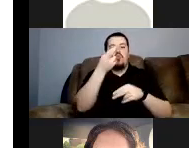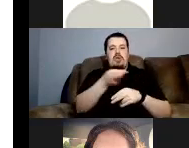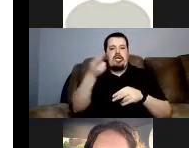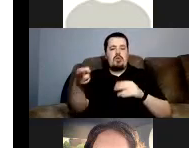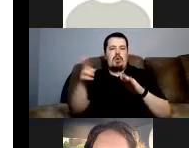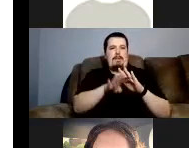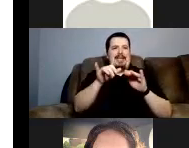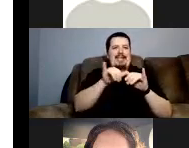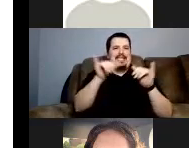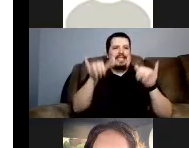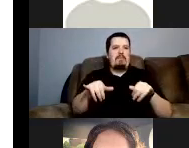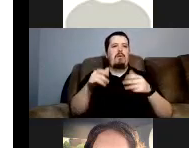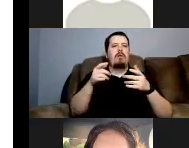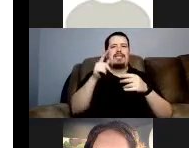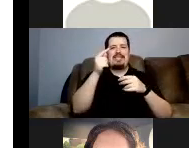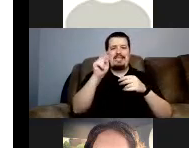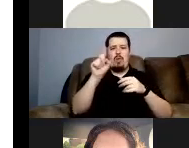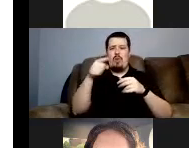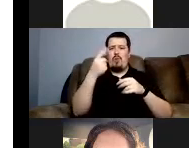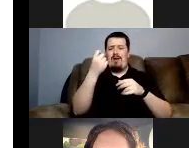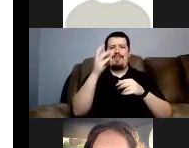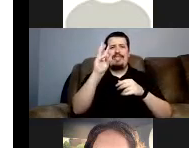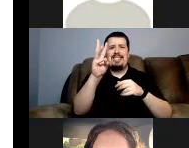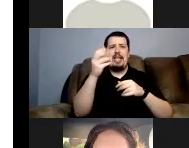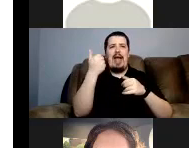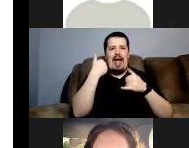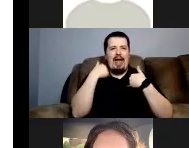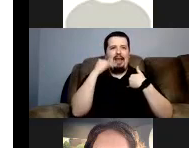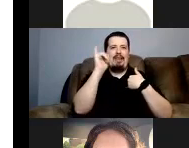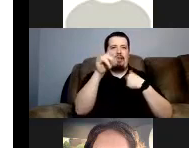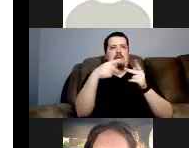Tennessee is one of only six states that continues to use this type of system so it's